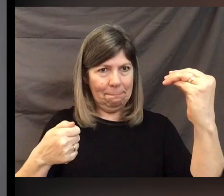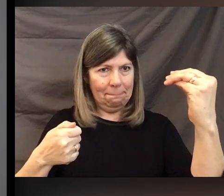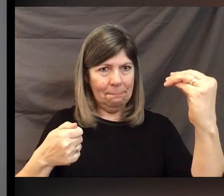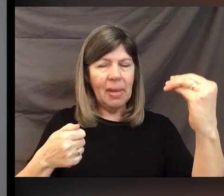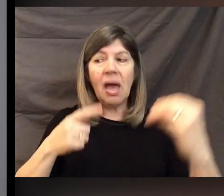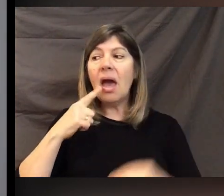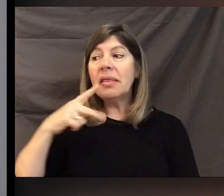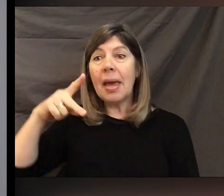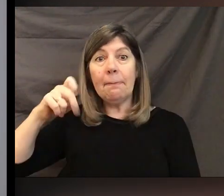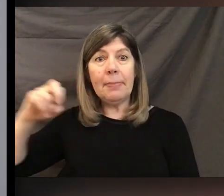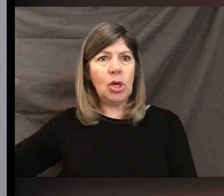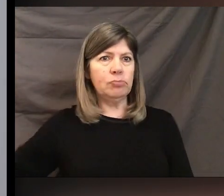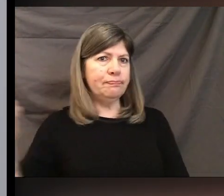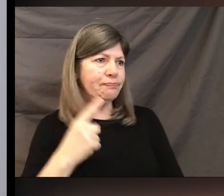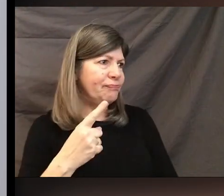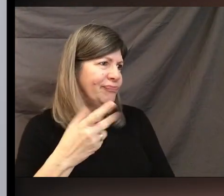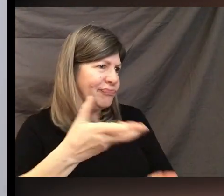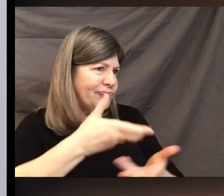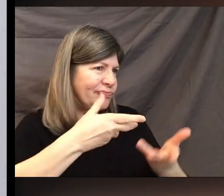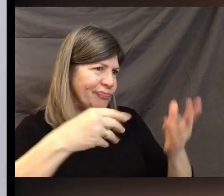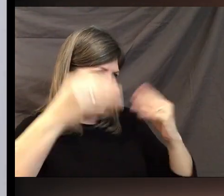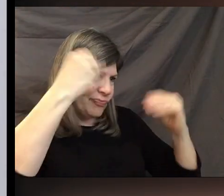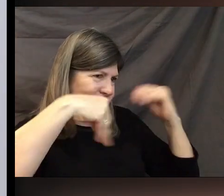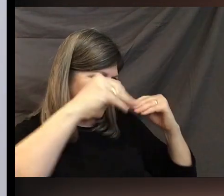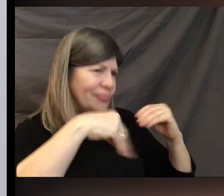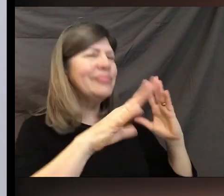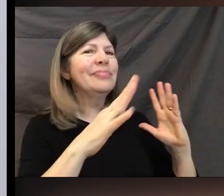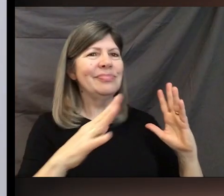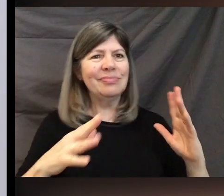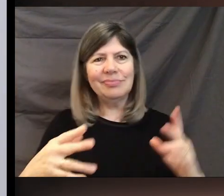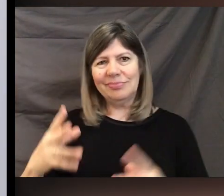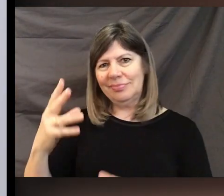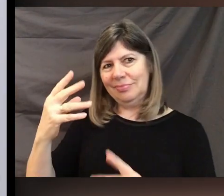These two portraits are then paired together in a diptych.